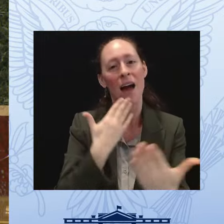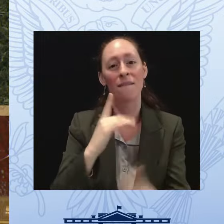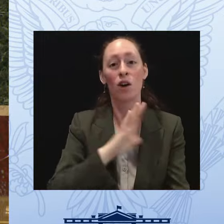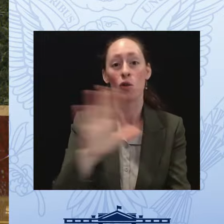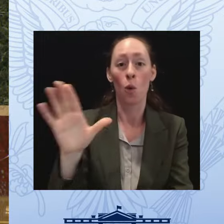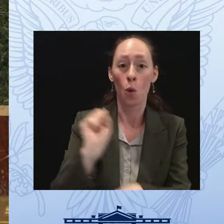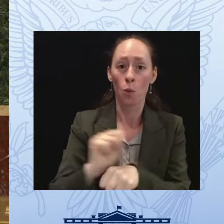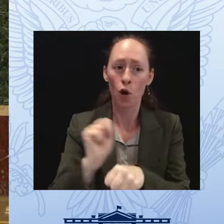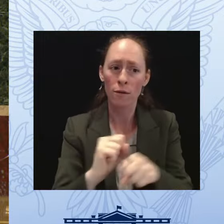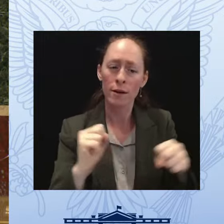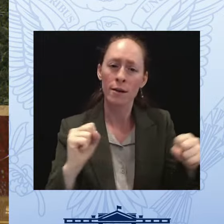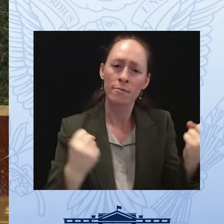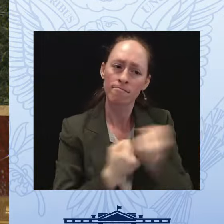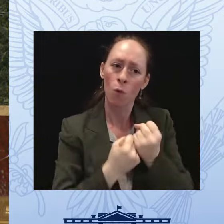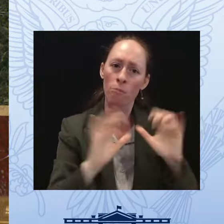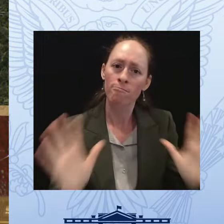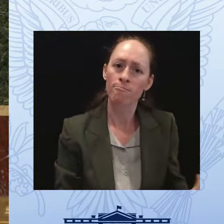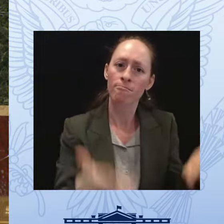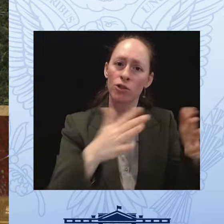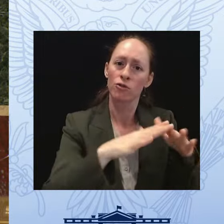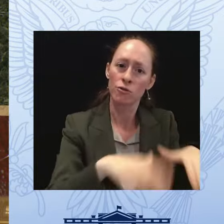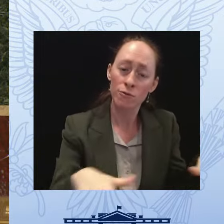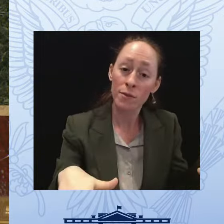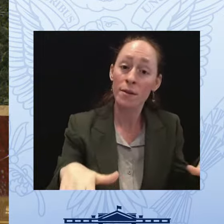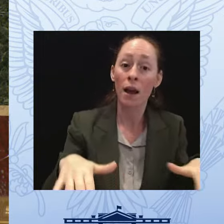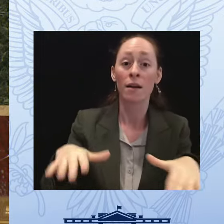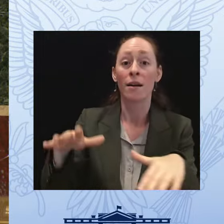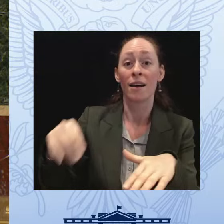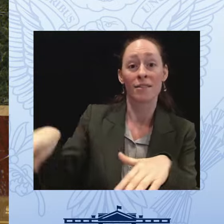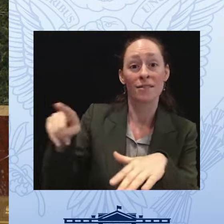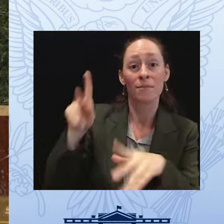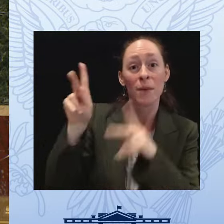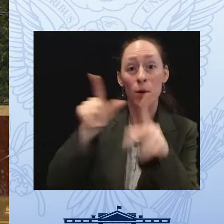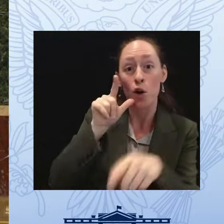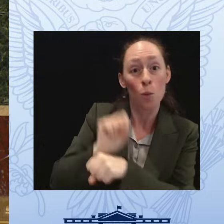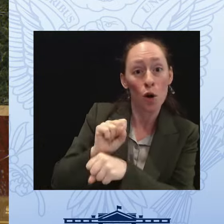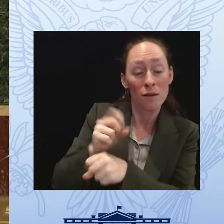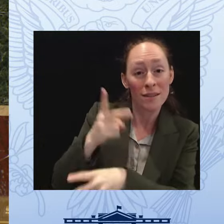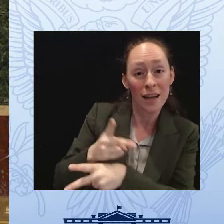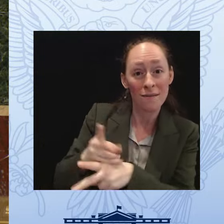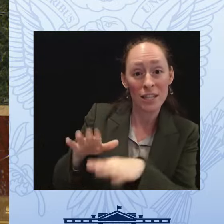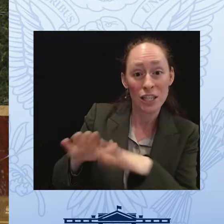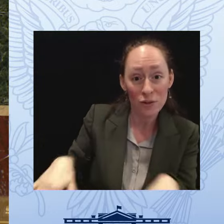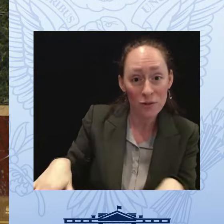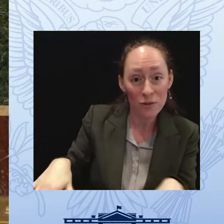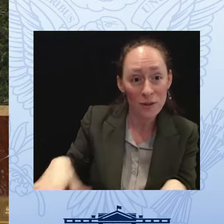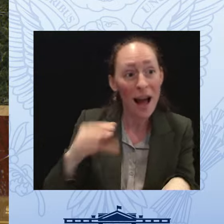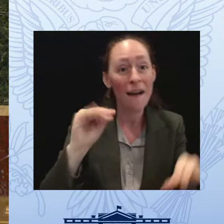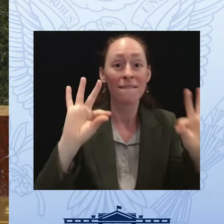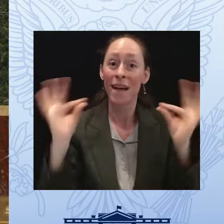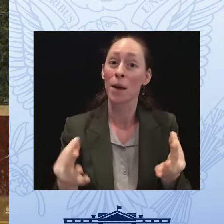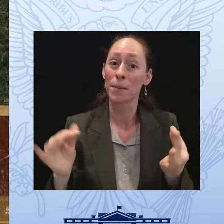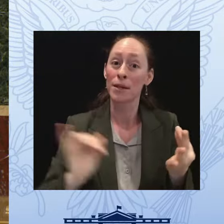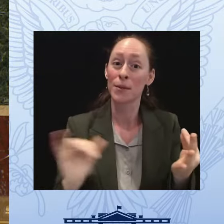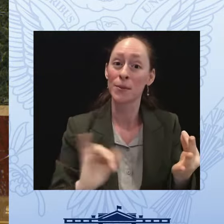Keep sharing your best ideas and working together and know that you're not alone in this fight.